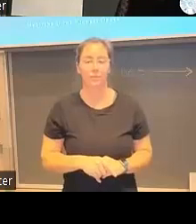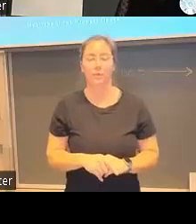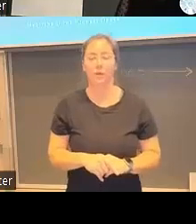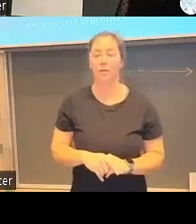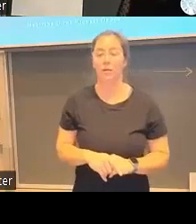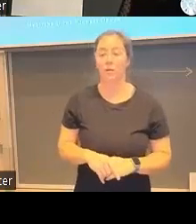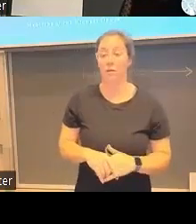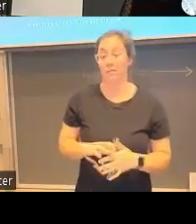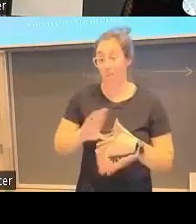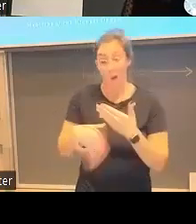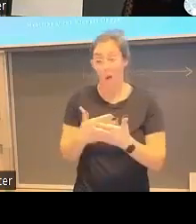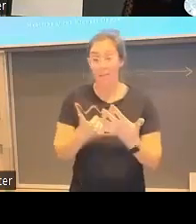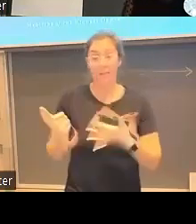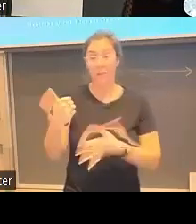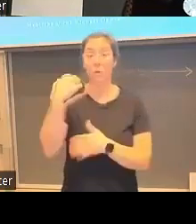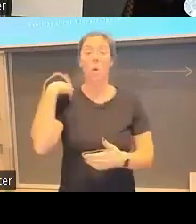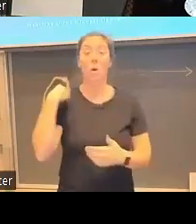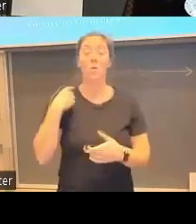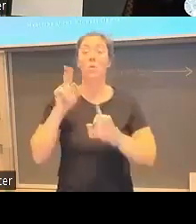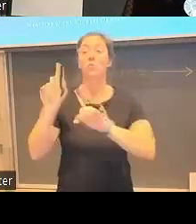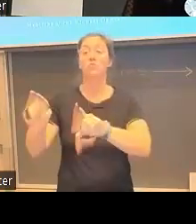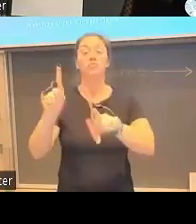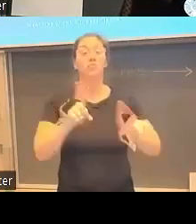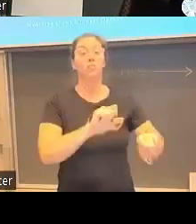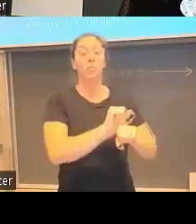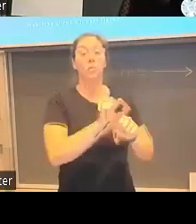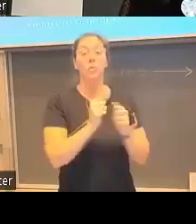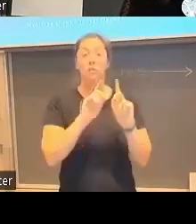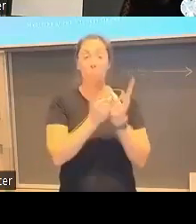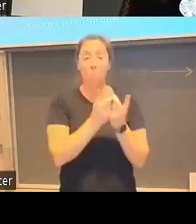do as senior coaches is go out and we will work with departments and give sessions on how do you